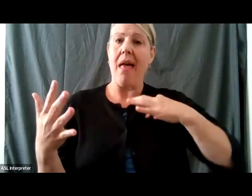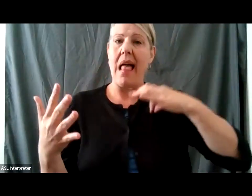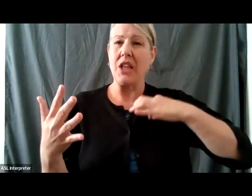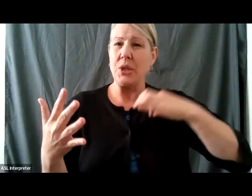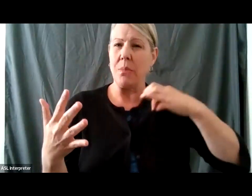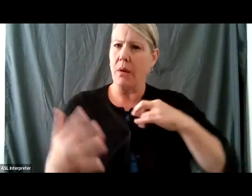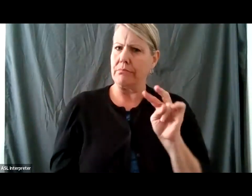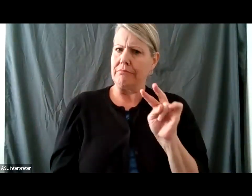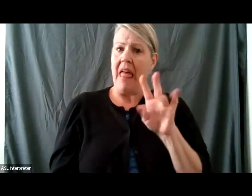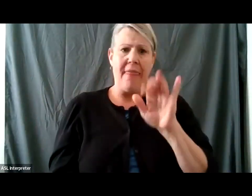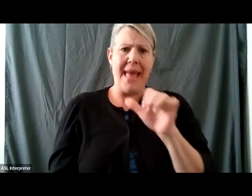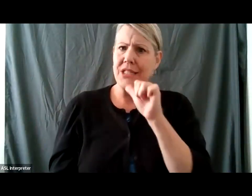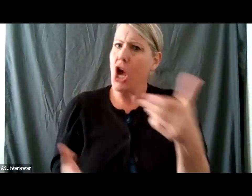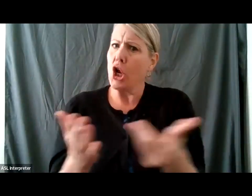This isn't a new issue, of course.